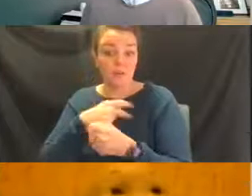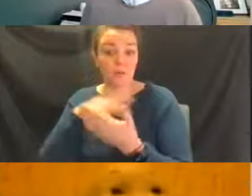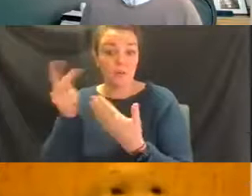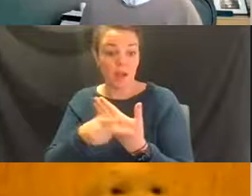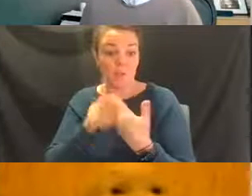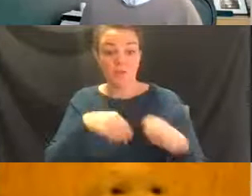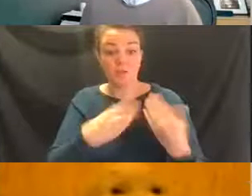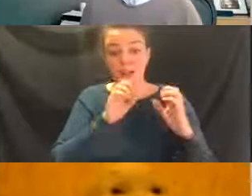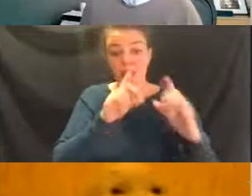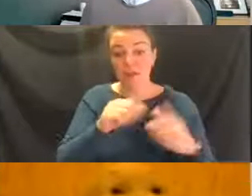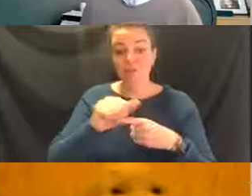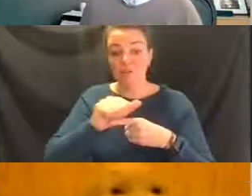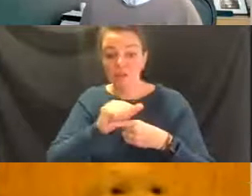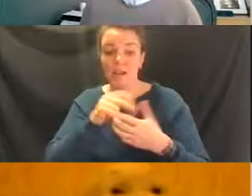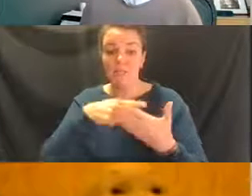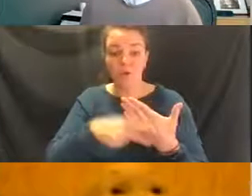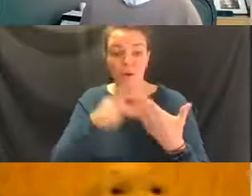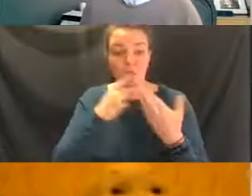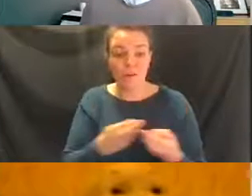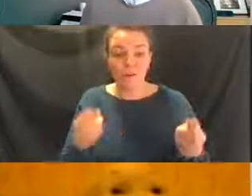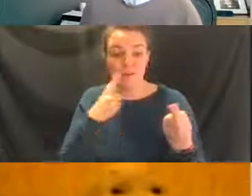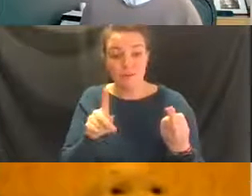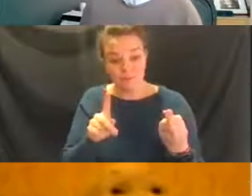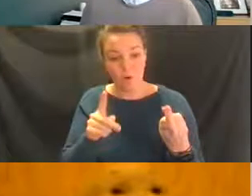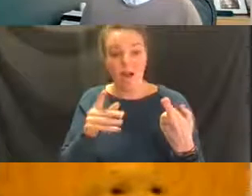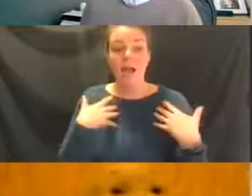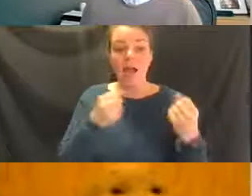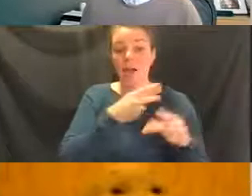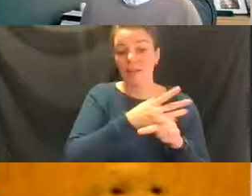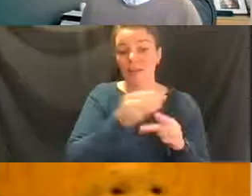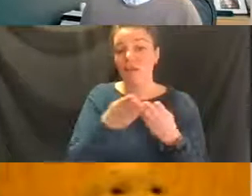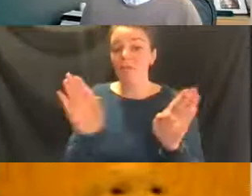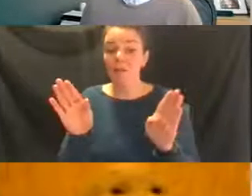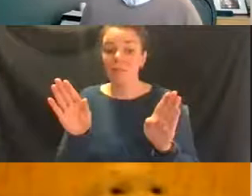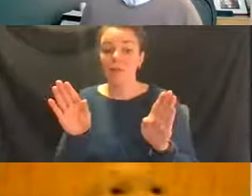and resources for health care and public professionals and caregivers to